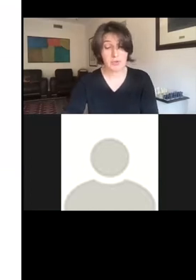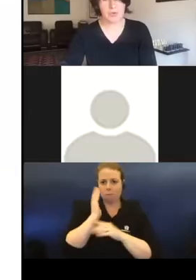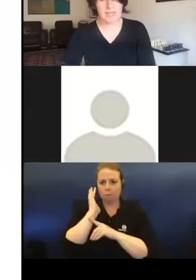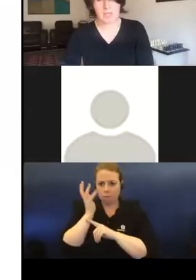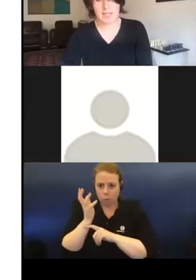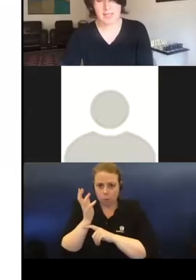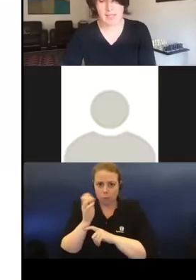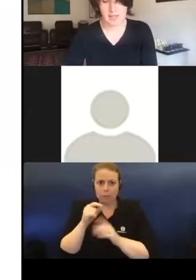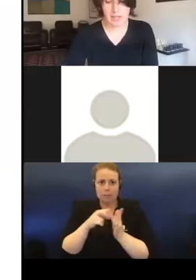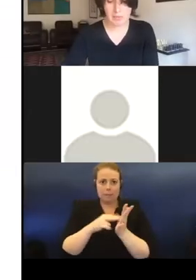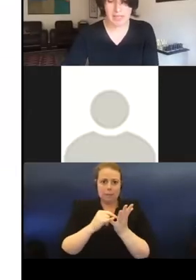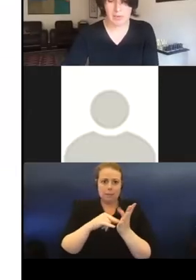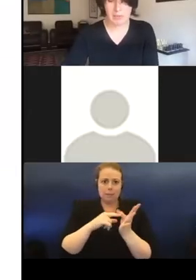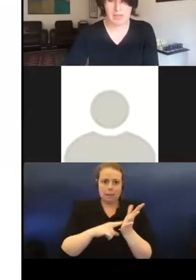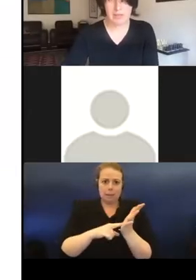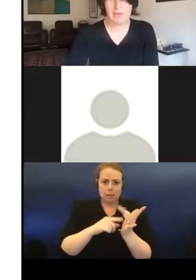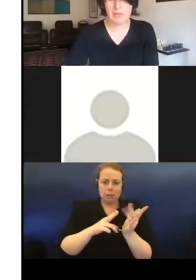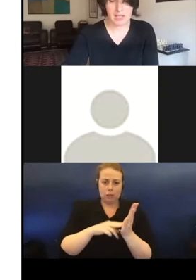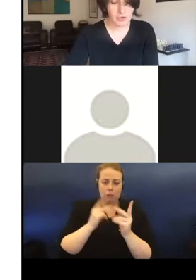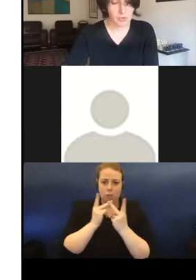the blindside gallery complete with the multiple piano stalls